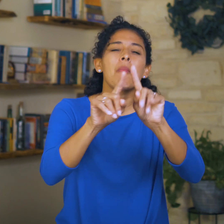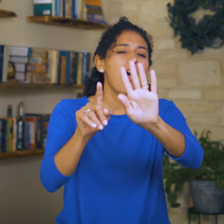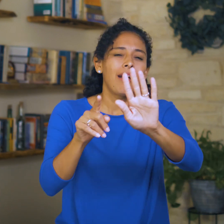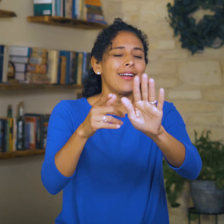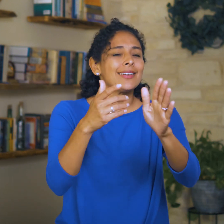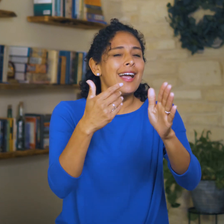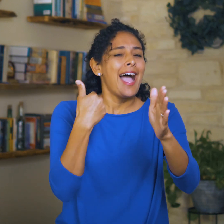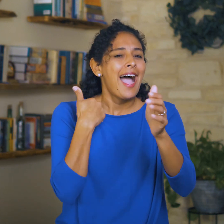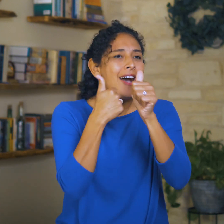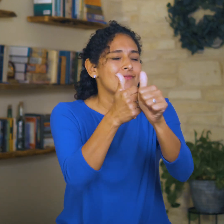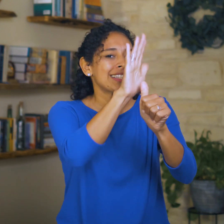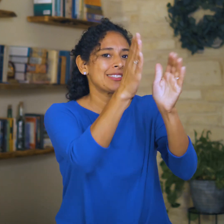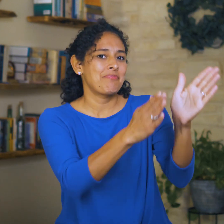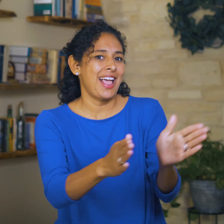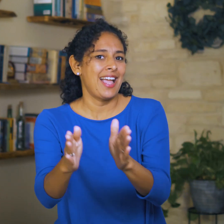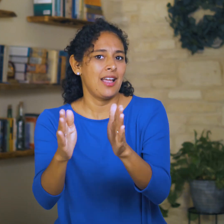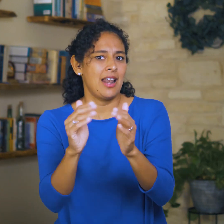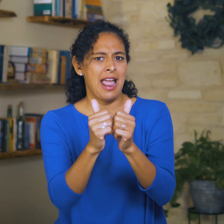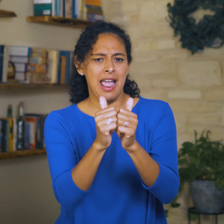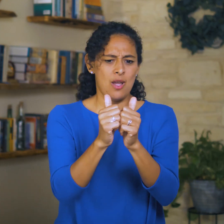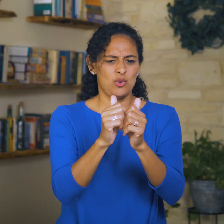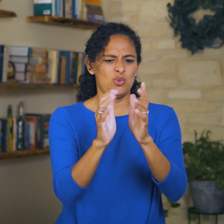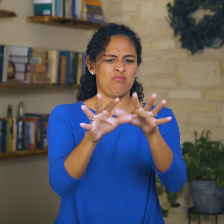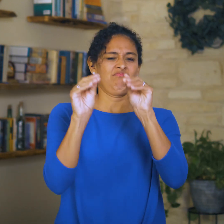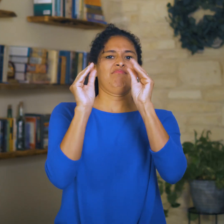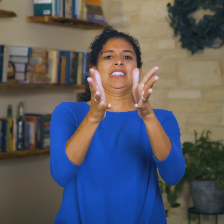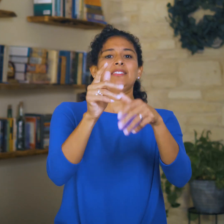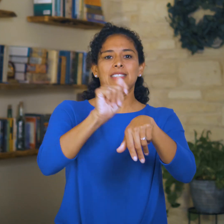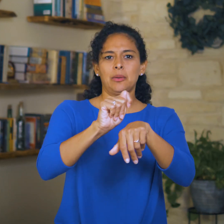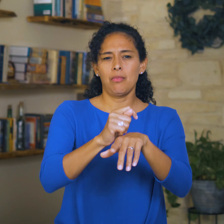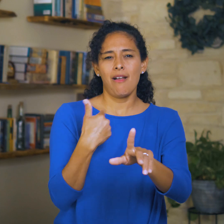but it’s in line with His plan to leave the temple.